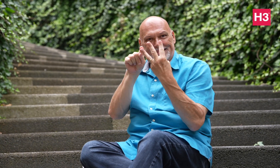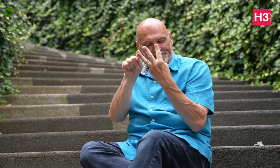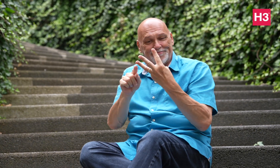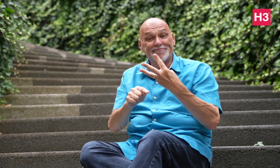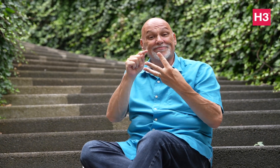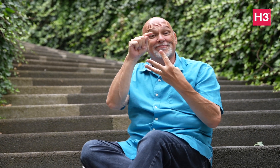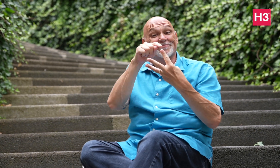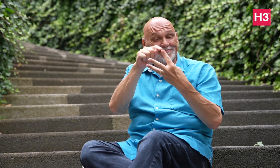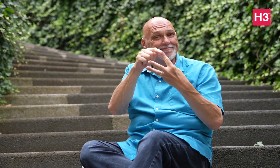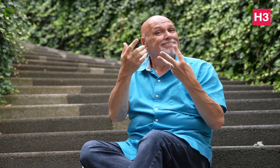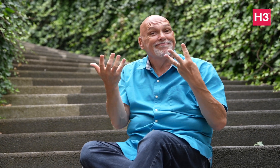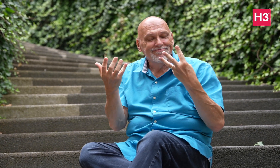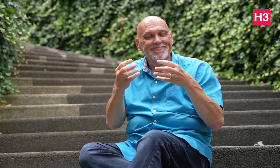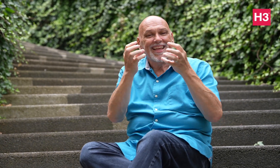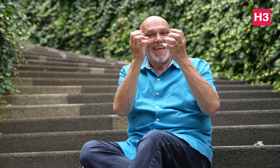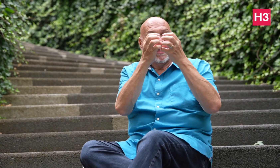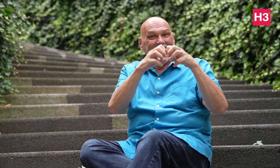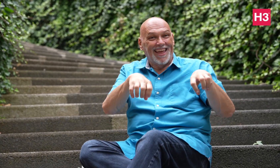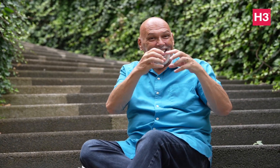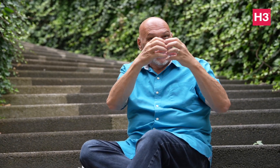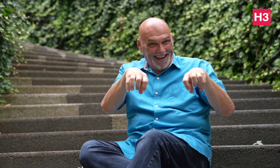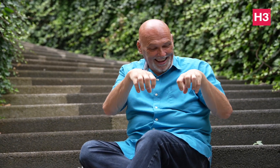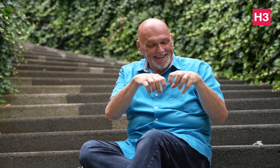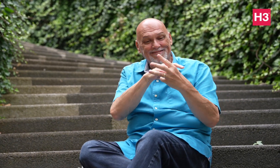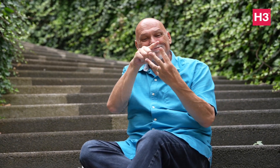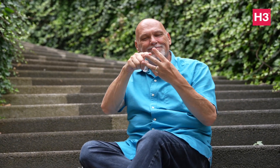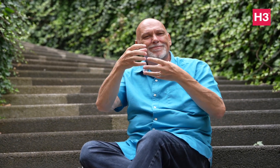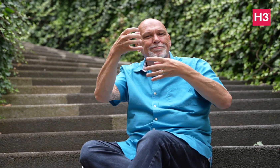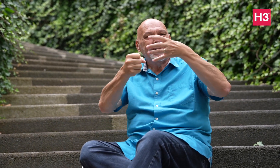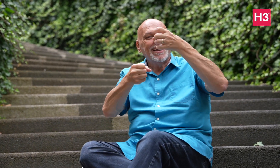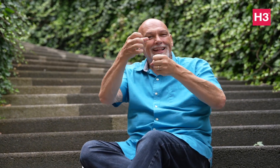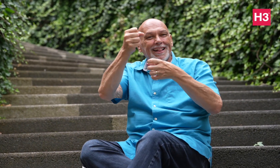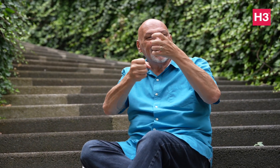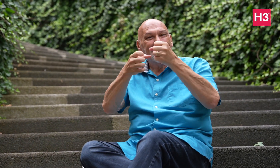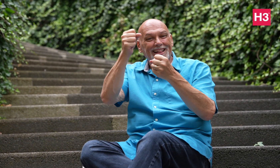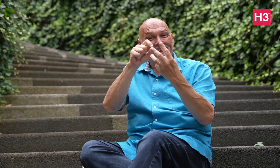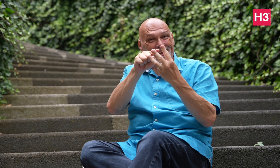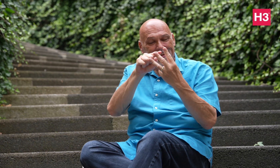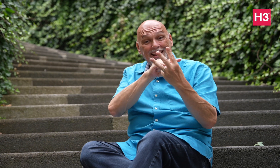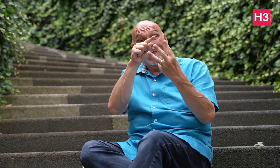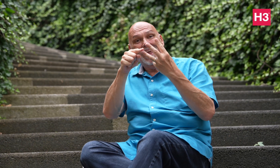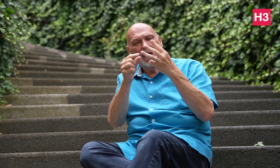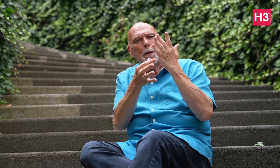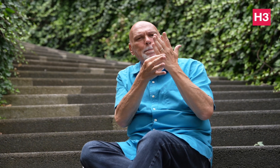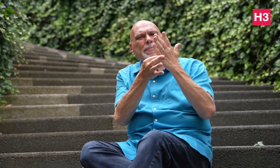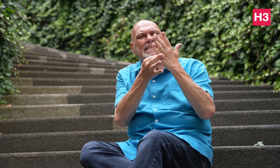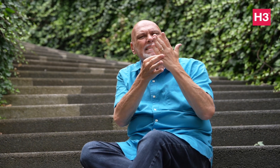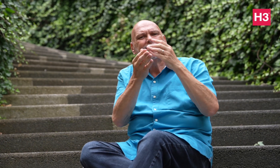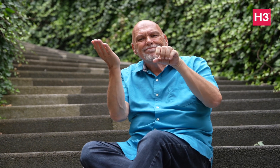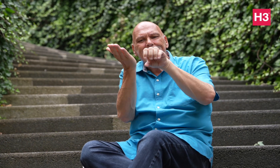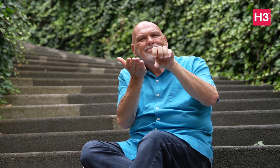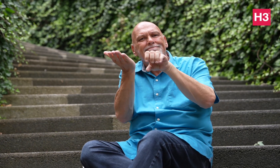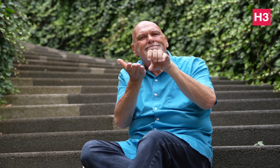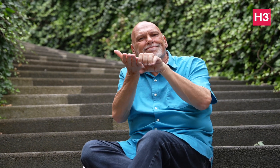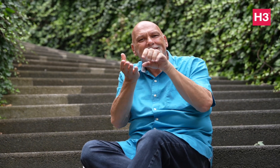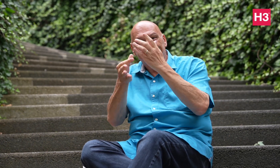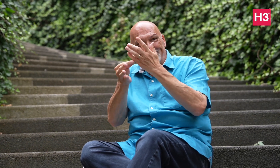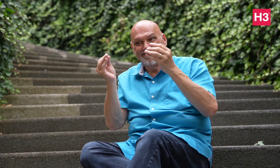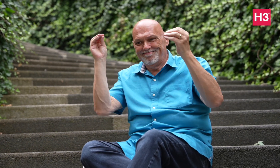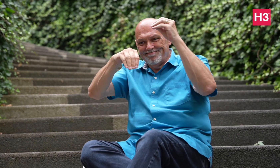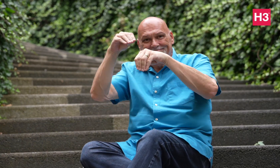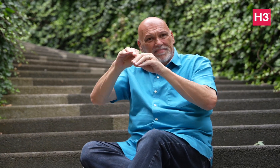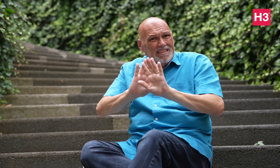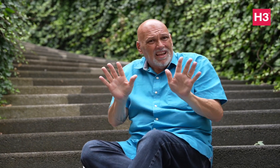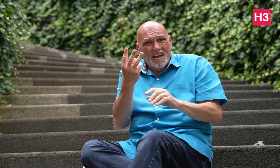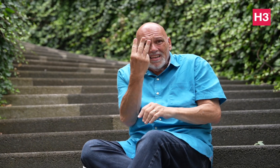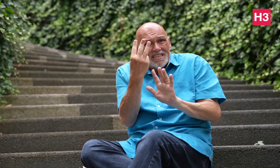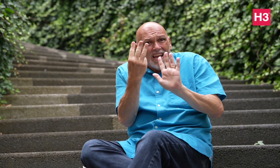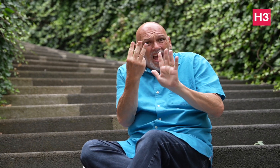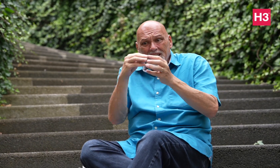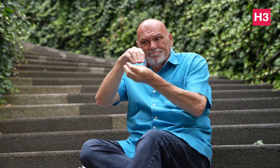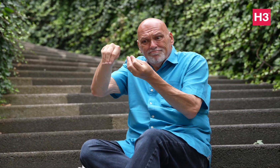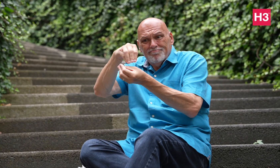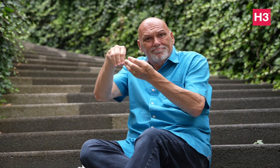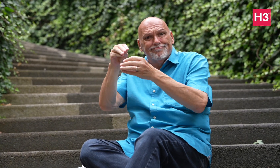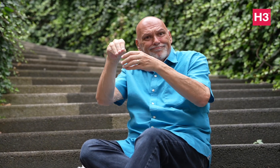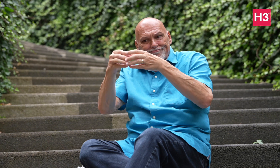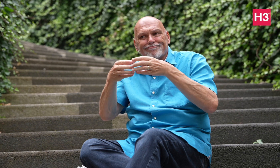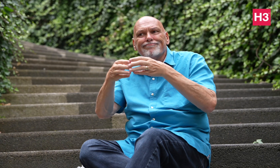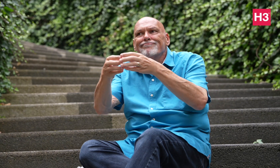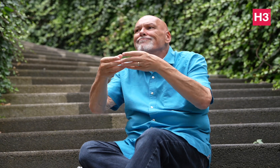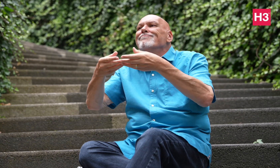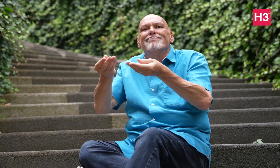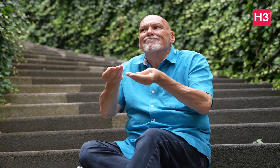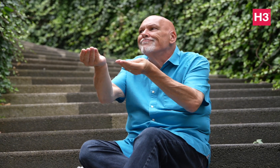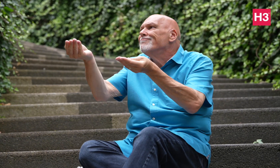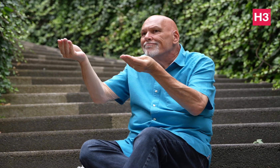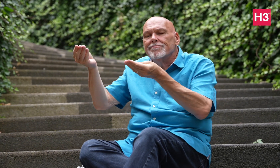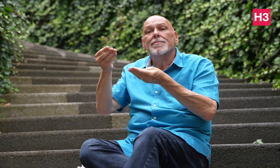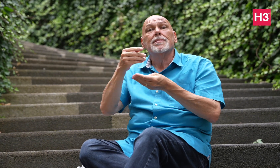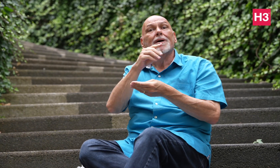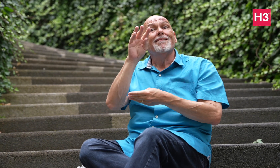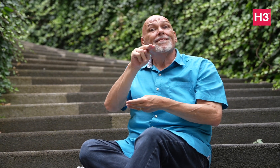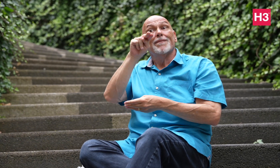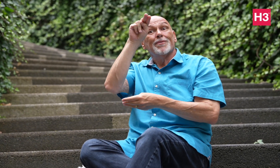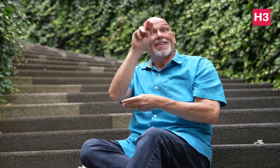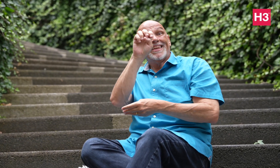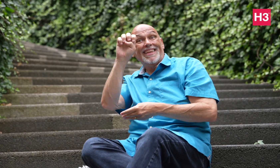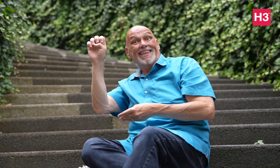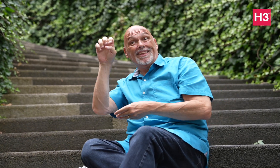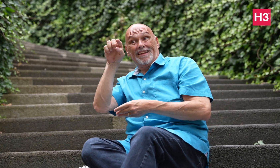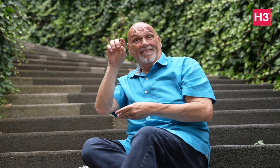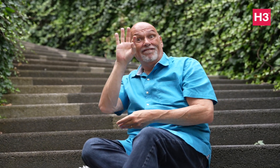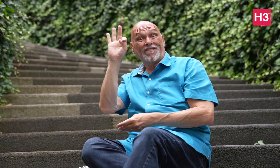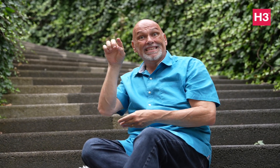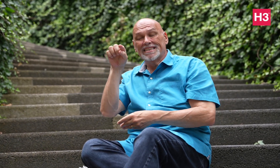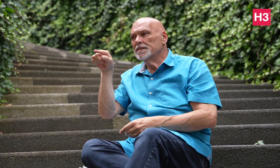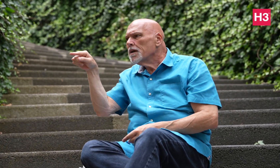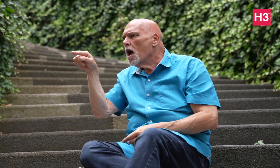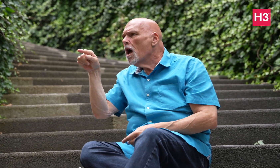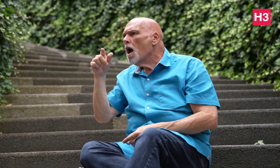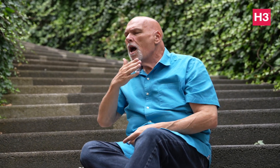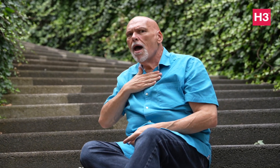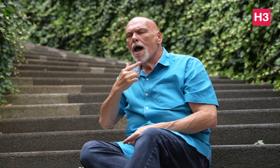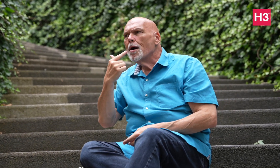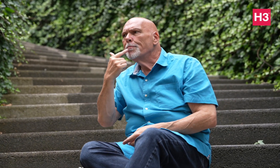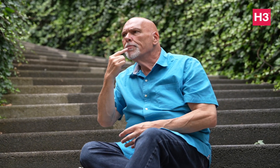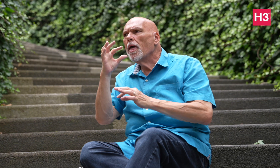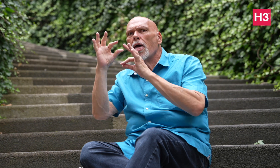eggs, milk, and meat. Over time, its popularity spread across France,